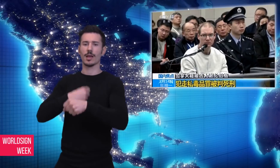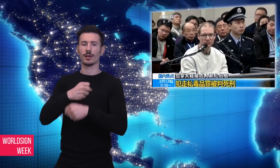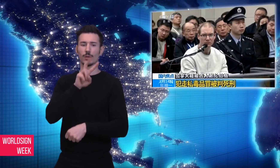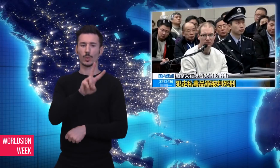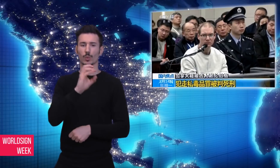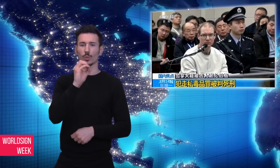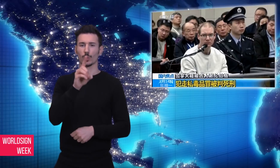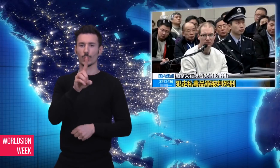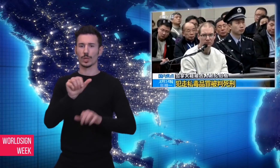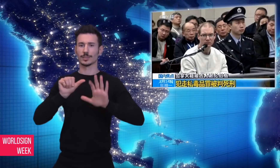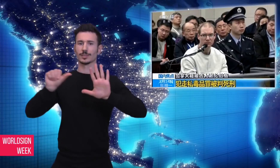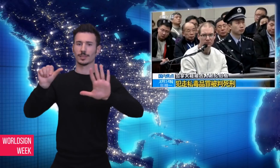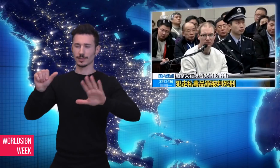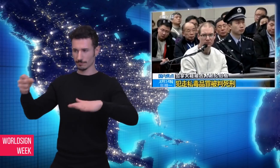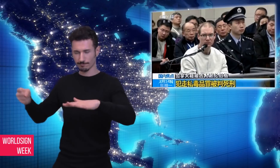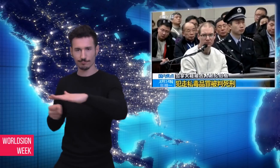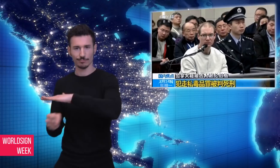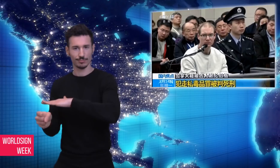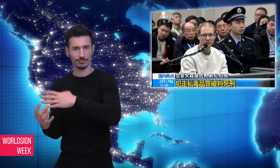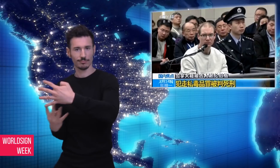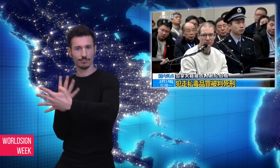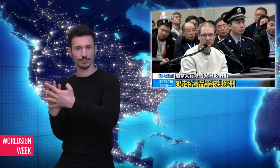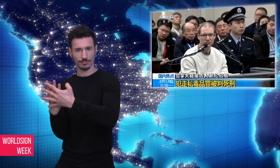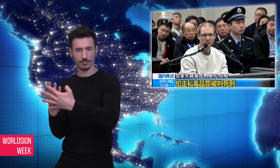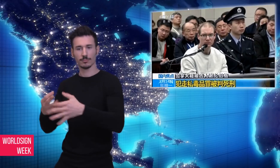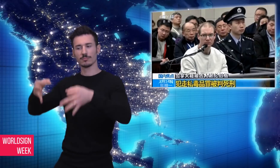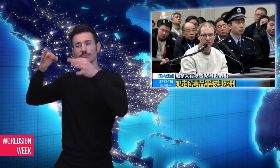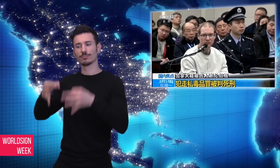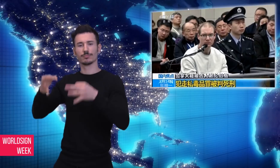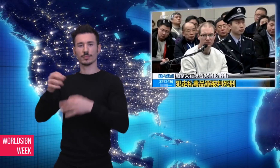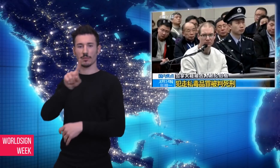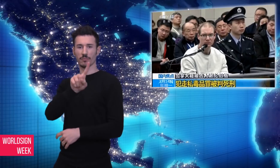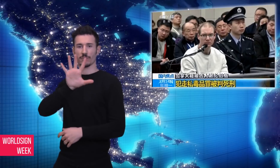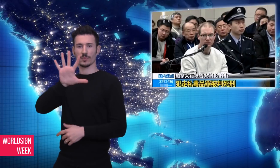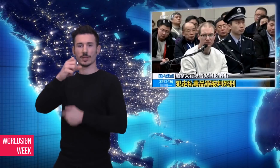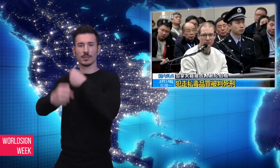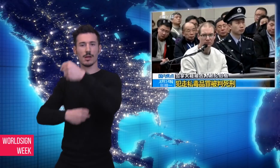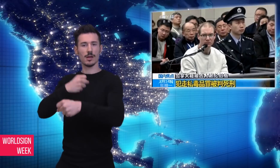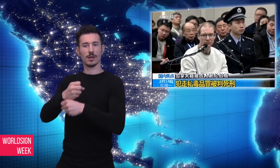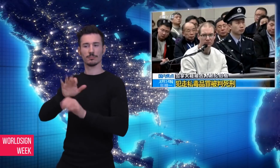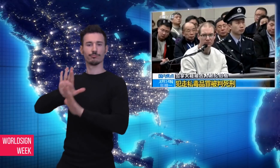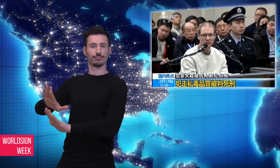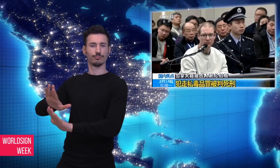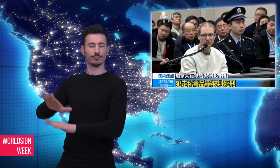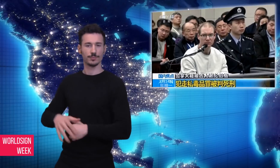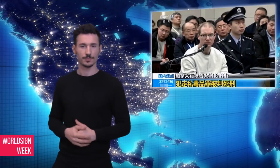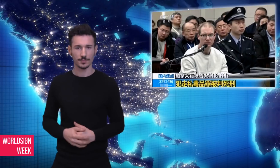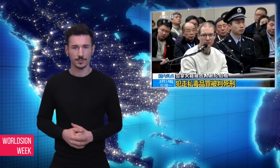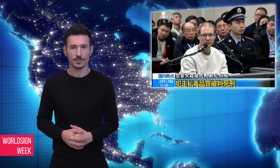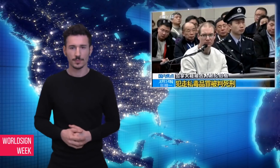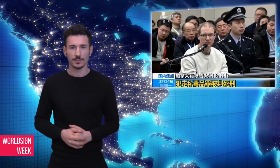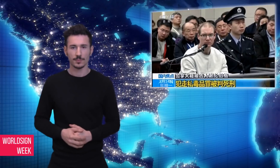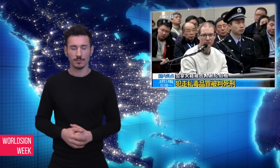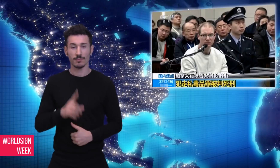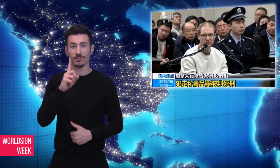The Canadian had been serving a 15-year prison term handed down in 2016.